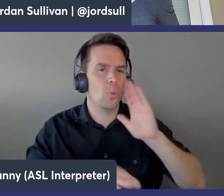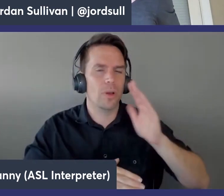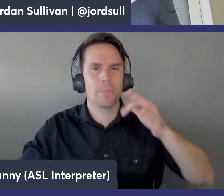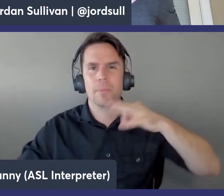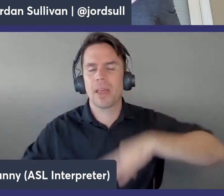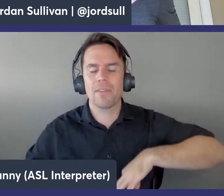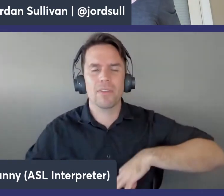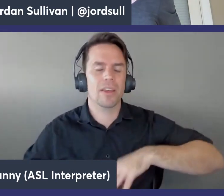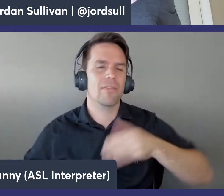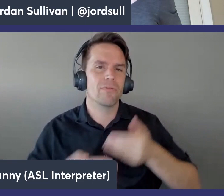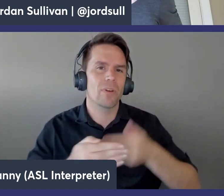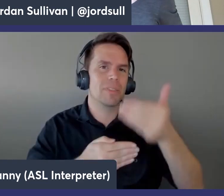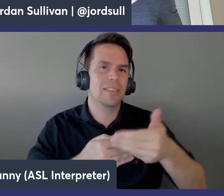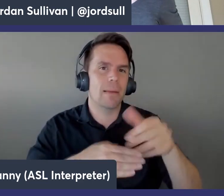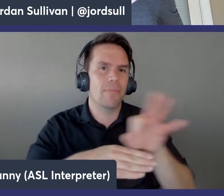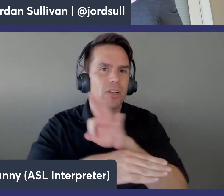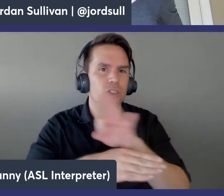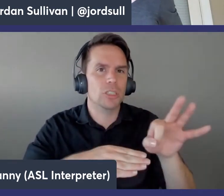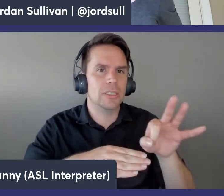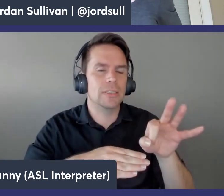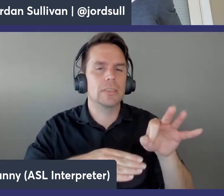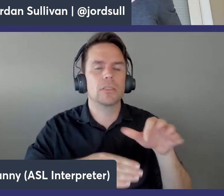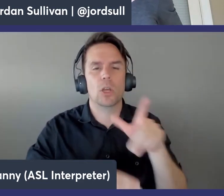and who should actually be going through this workshop?